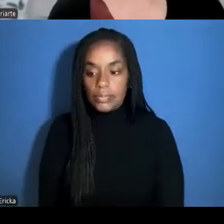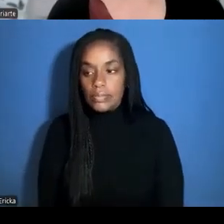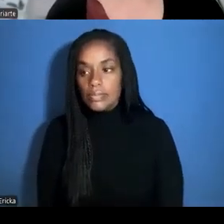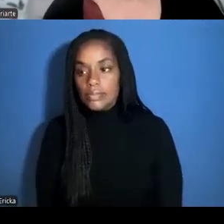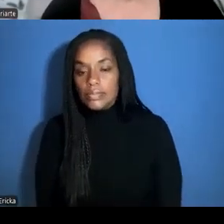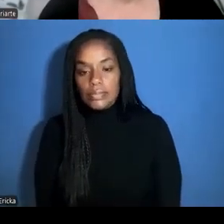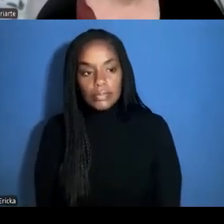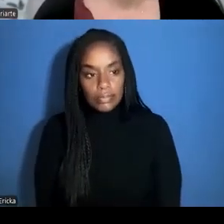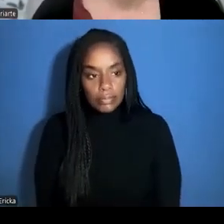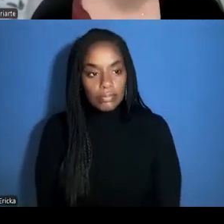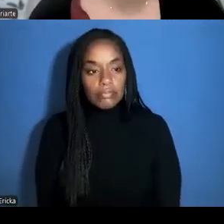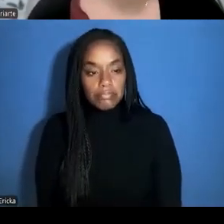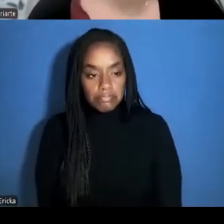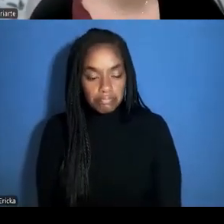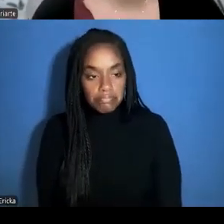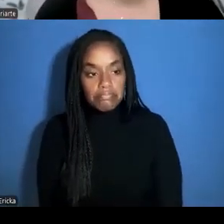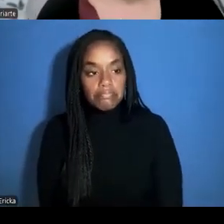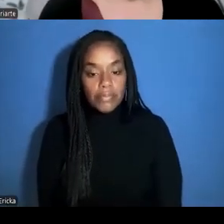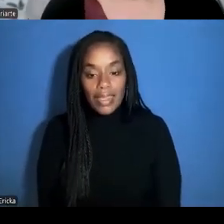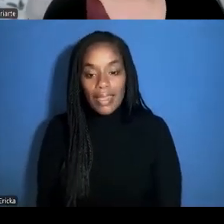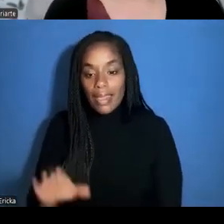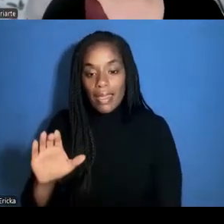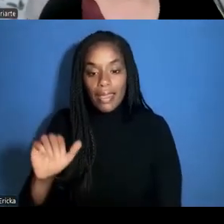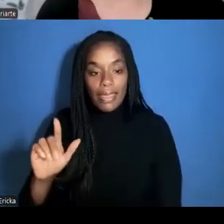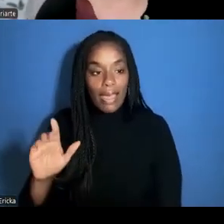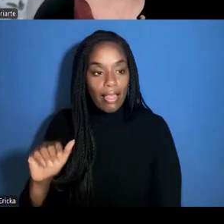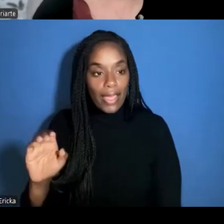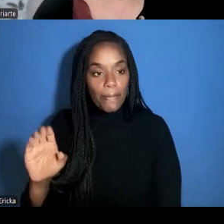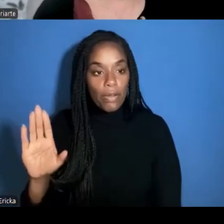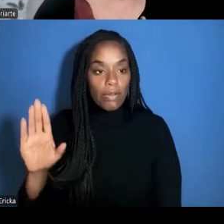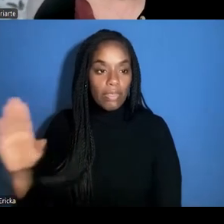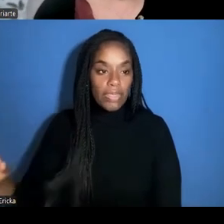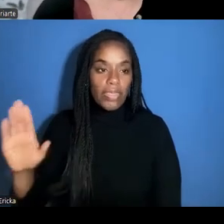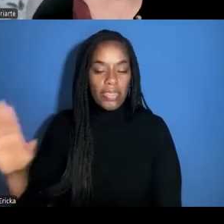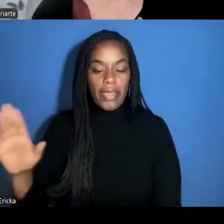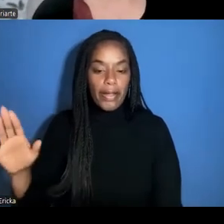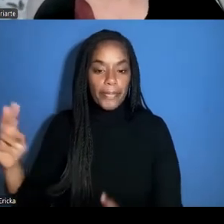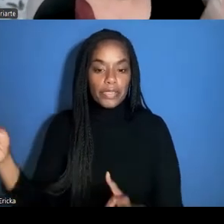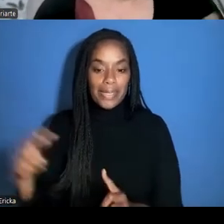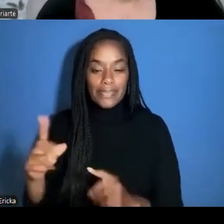Who could be your legal authorized representative? They start with just a person.